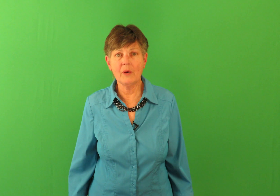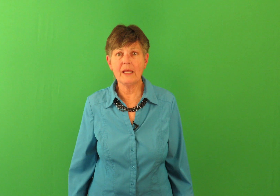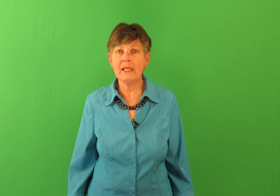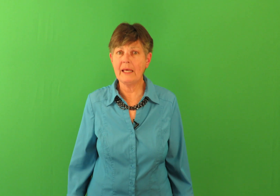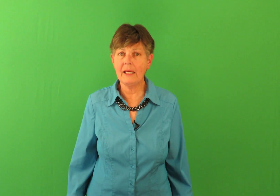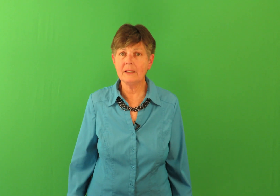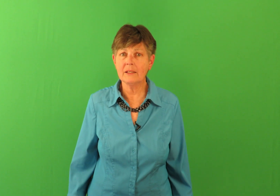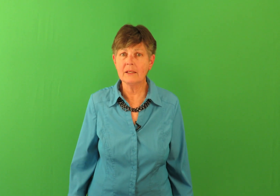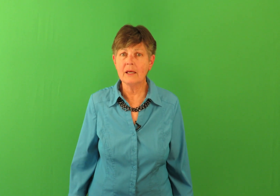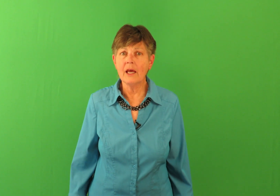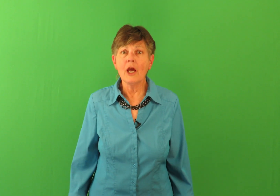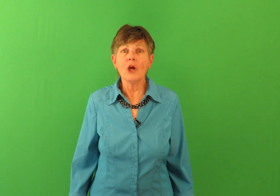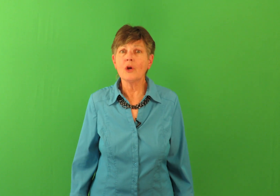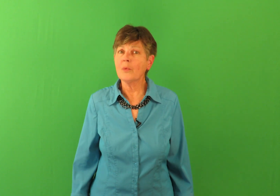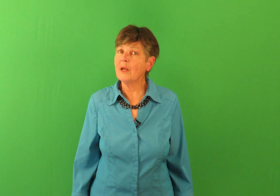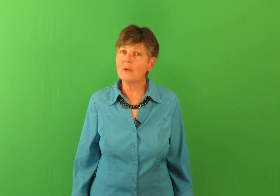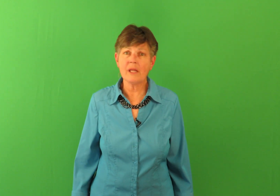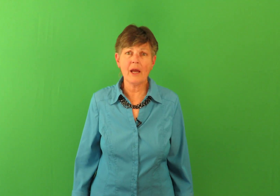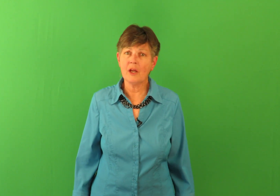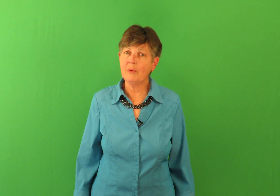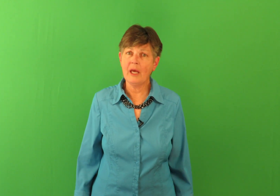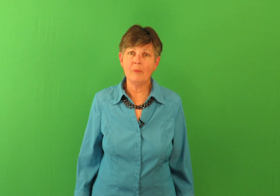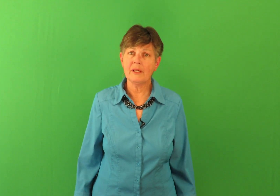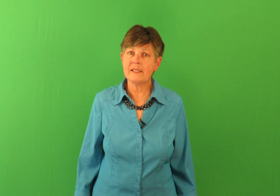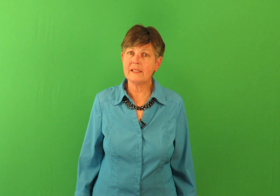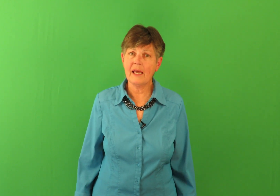running late Karine was not going to be able to stay